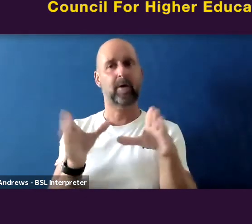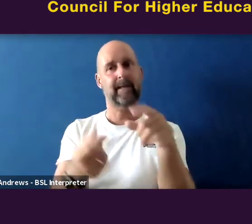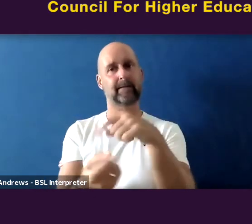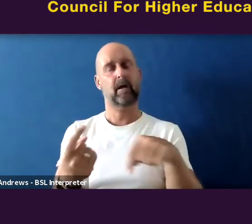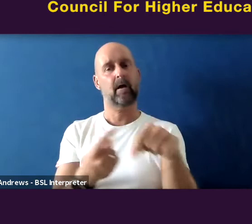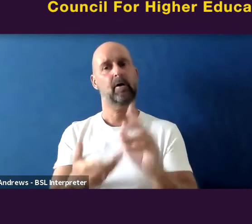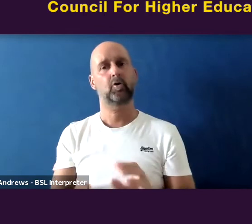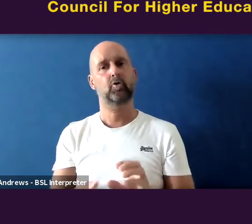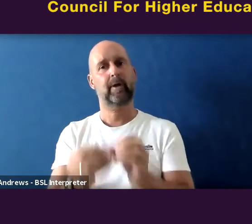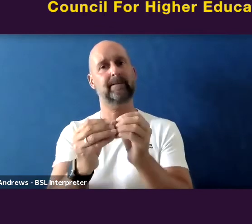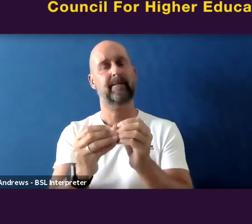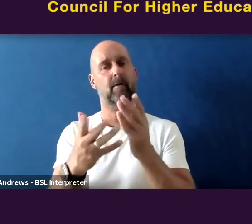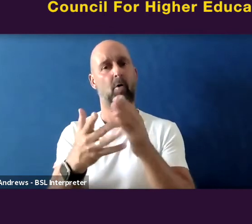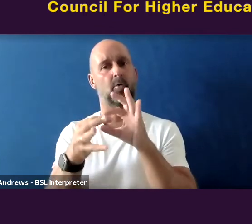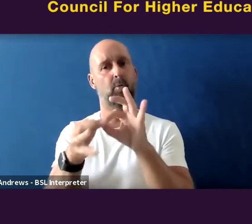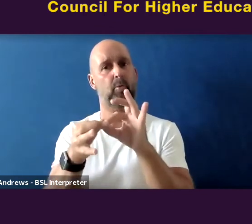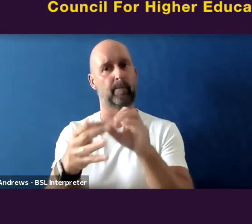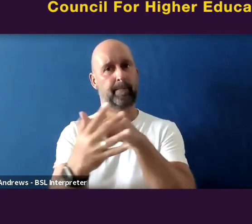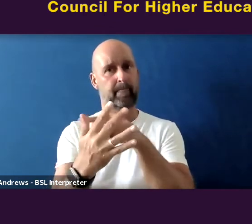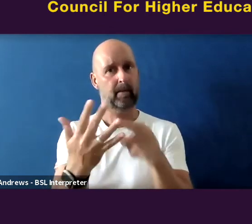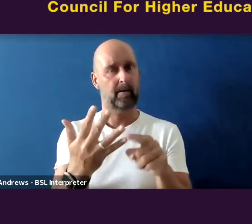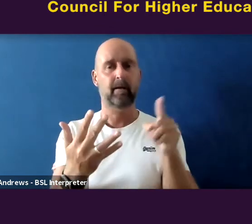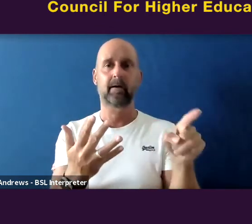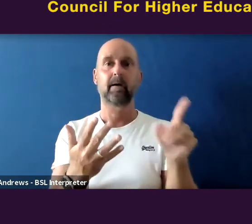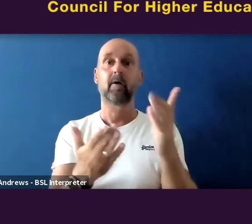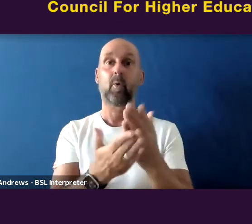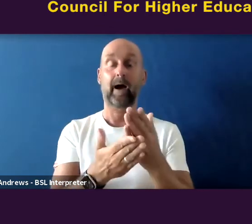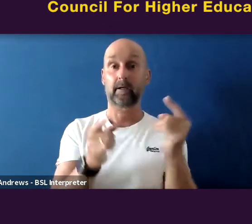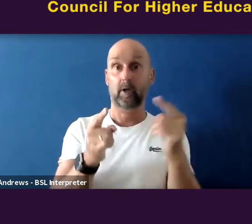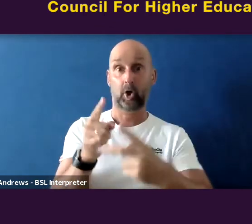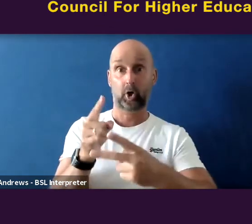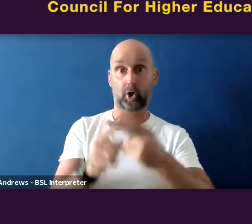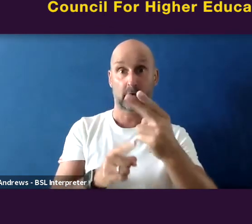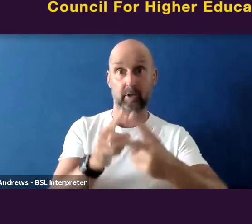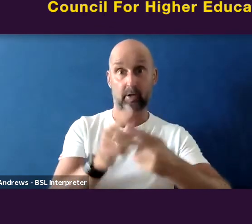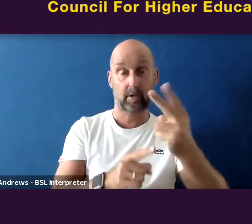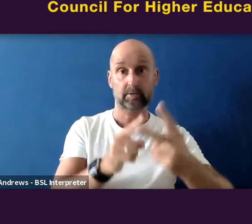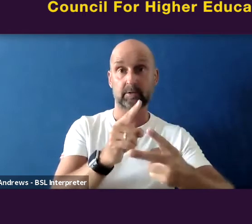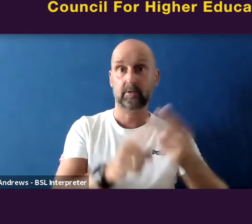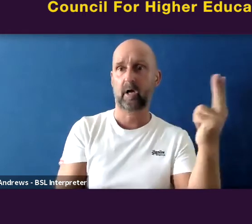and related sectors, so to attack and ultimately cut-off the pipeline of talent